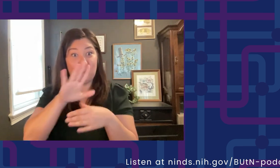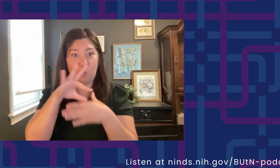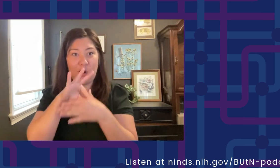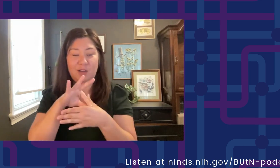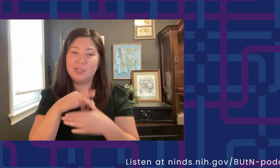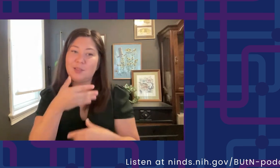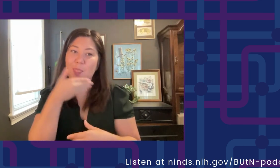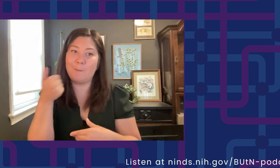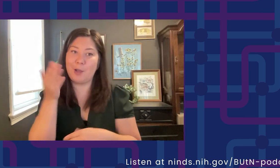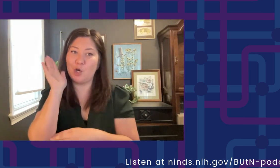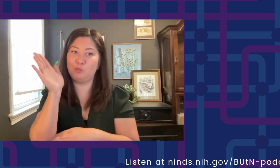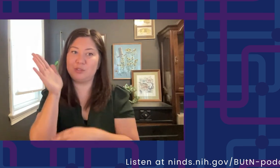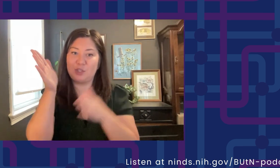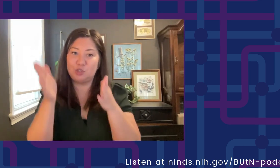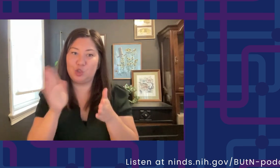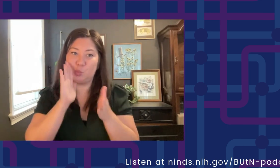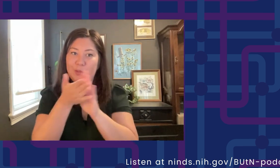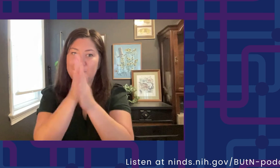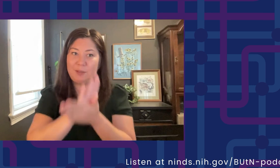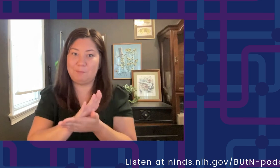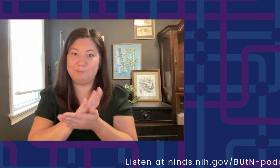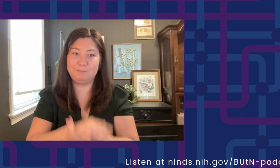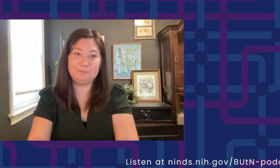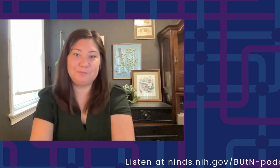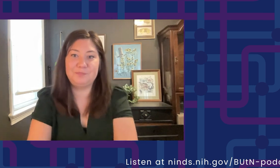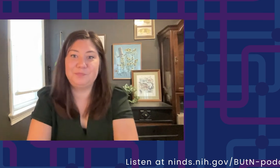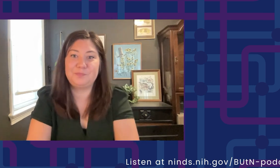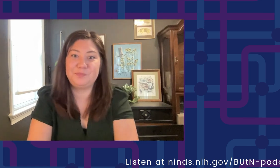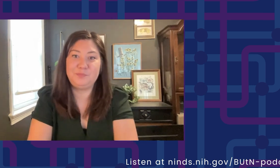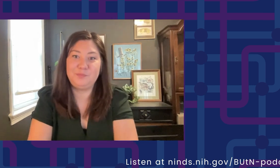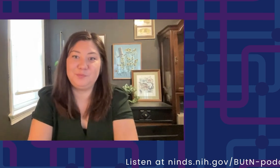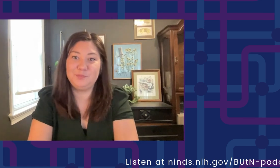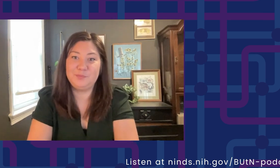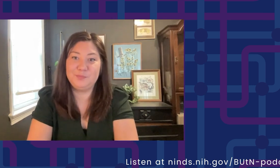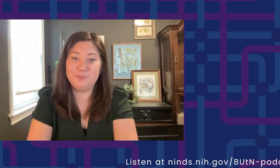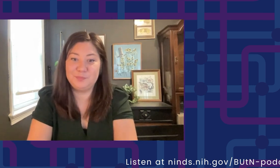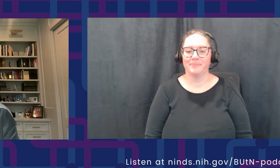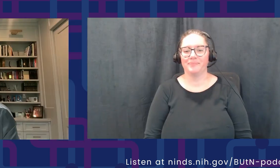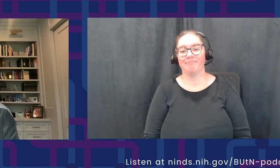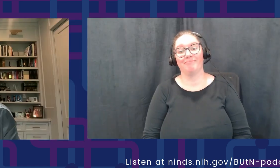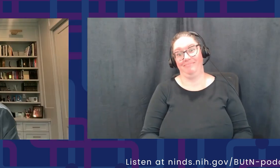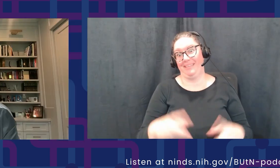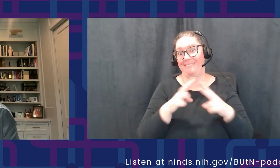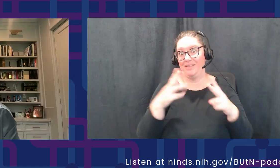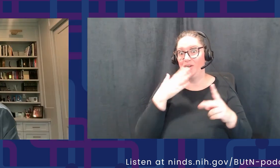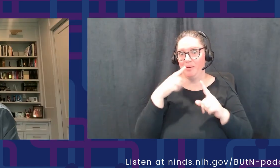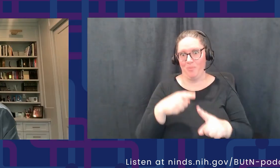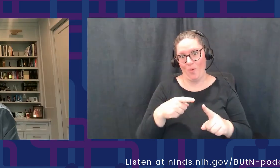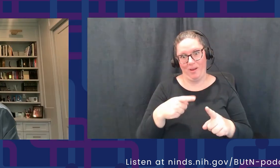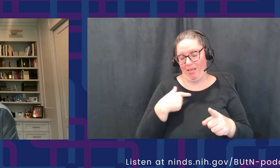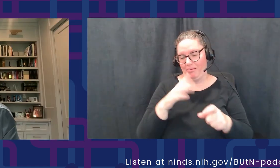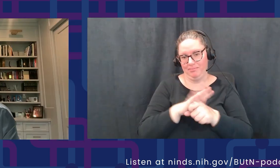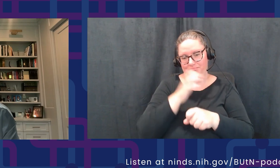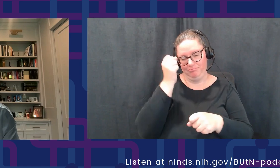And the more confident you are in your message, the better the presentation will become. Huda Zoghbi: Very good point. Totally agree, Alicia.